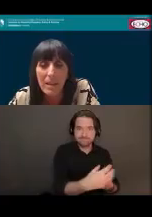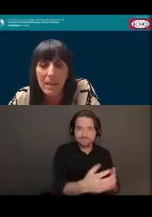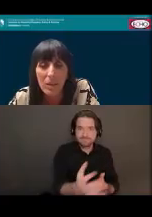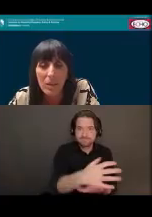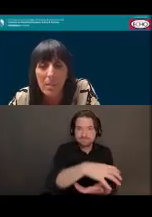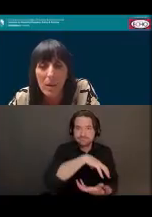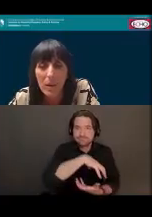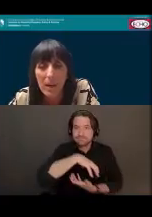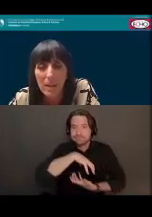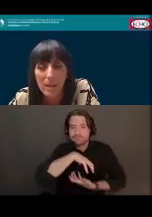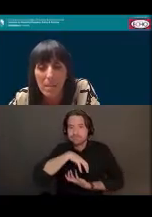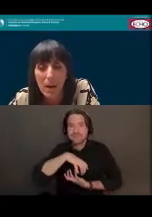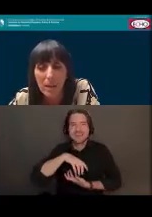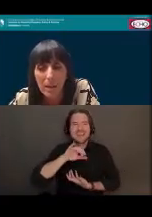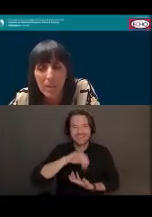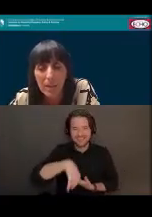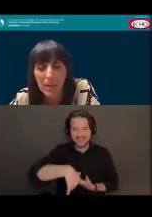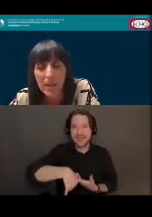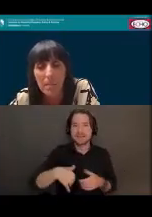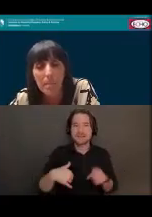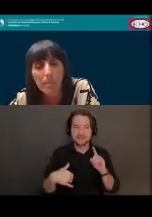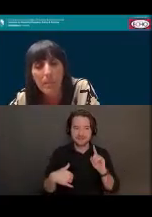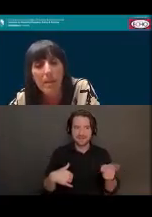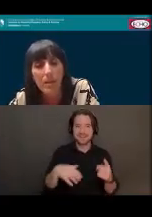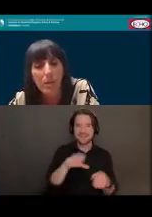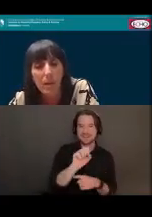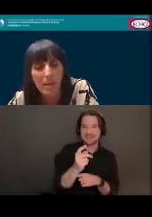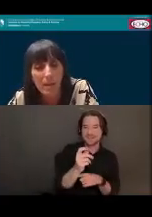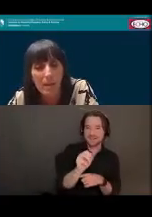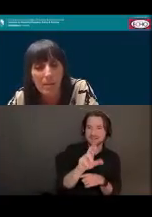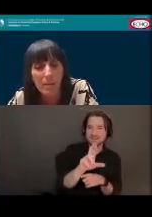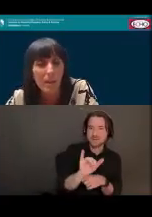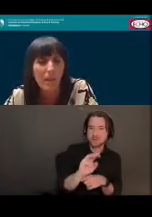sensory motor and symbolic play. They're grounding themselves